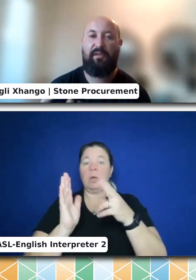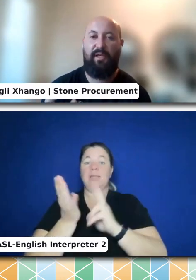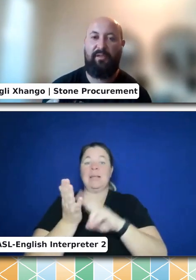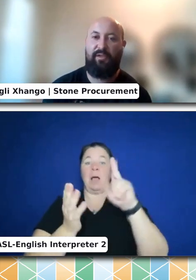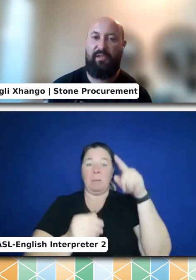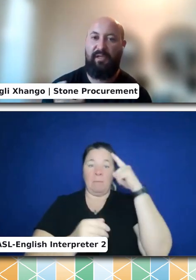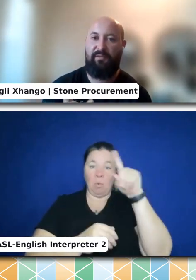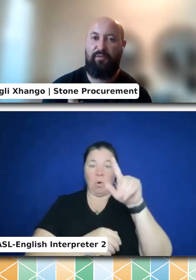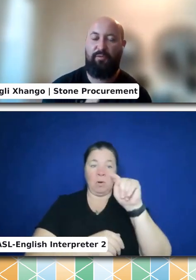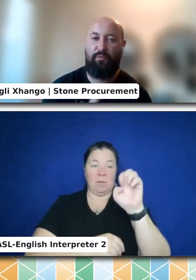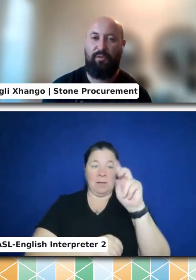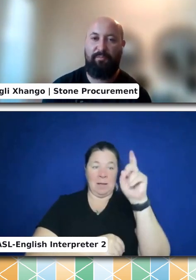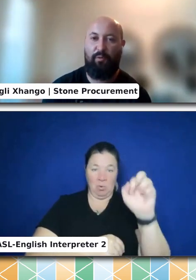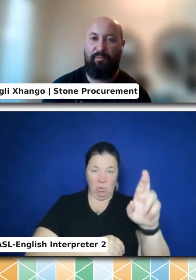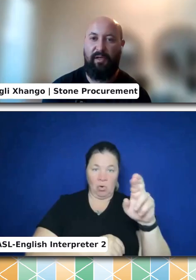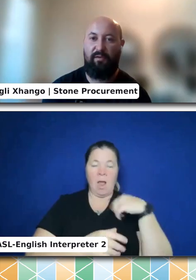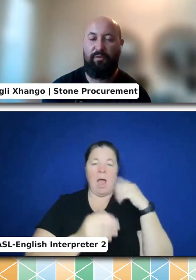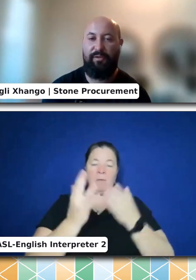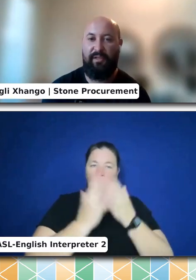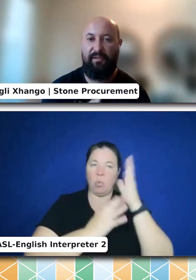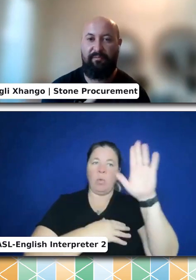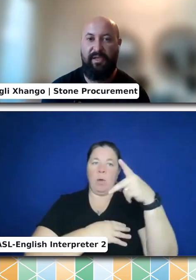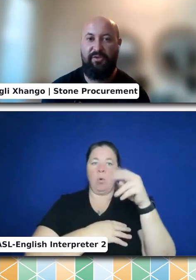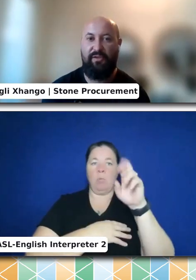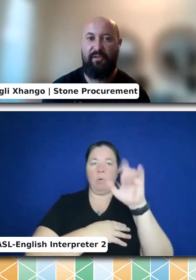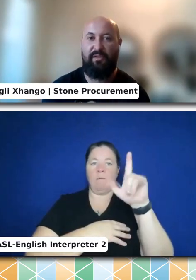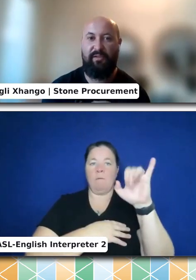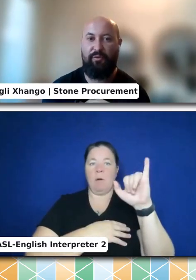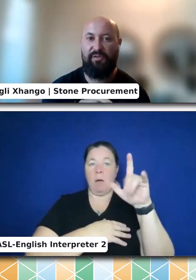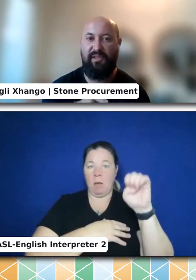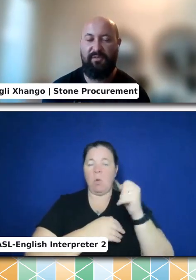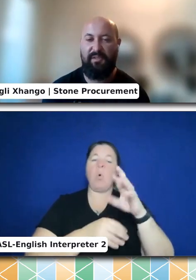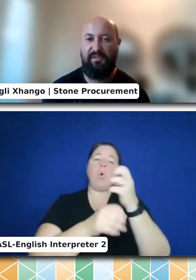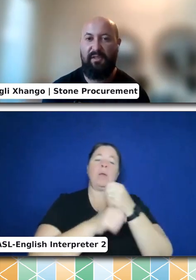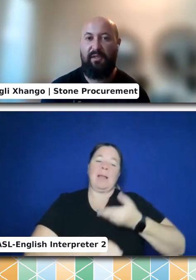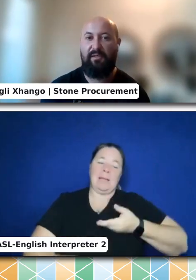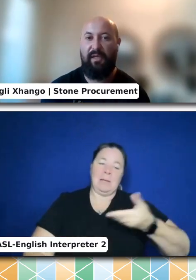Then you kind of have to go through their profile, or you get an invitation in your assessments.